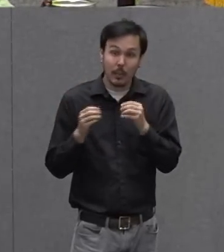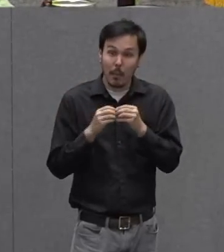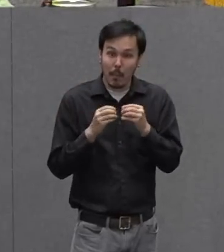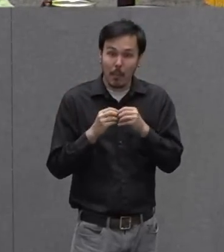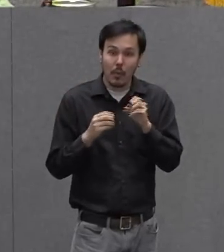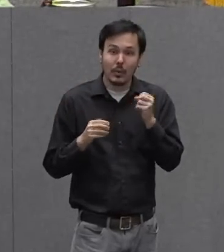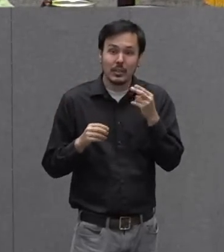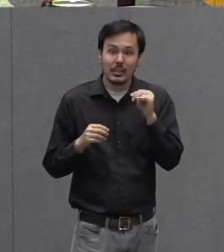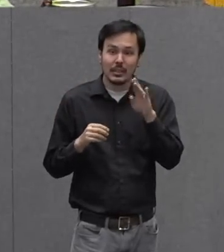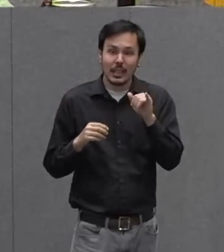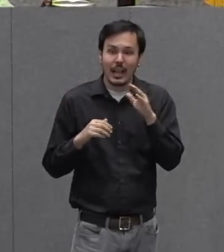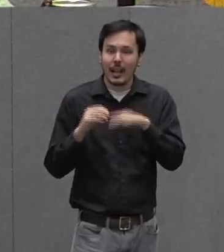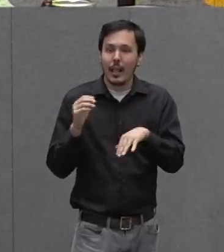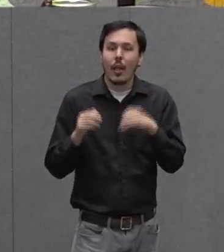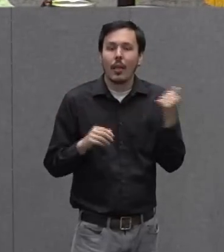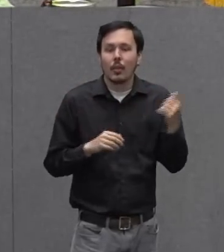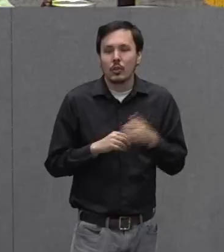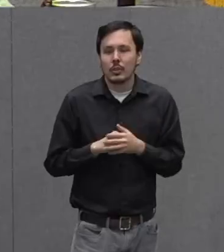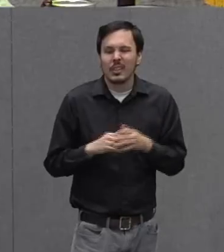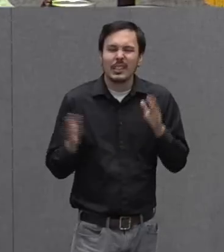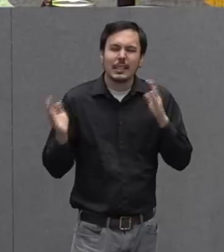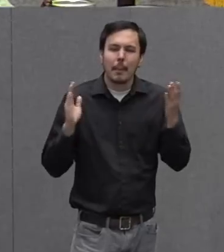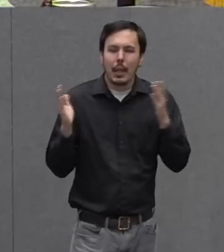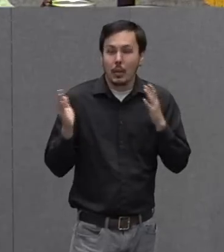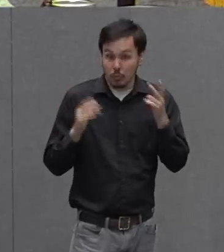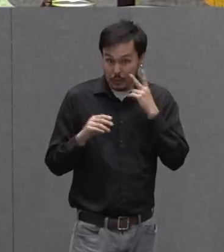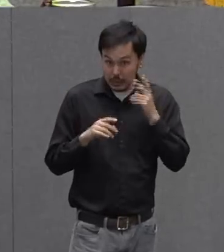So look at this side, compare it to this side. Can you see the difference?